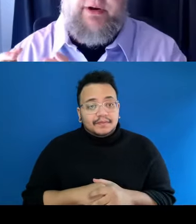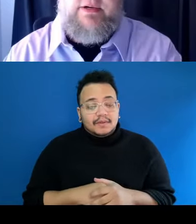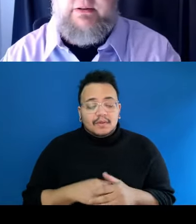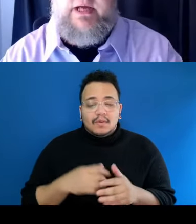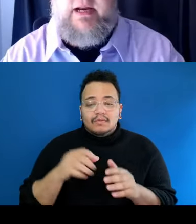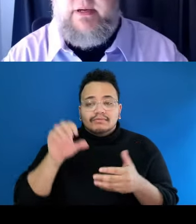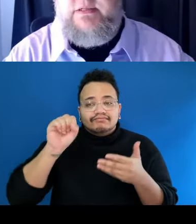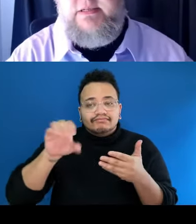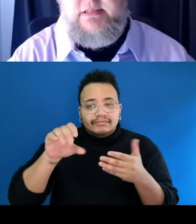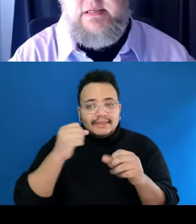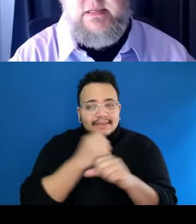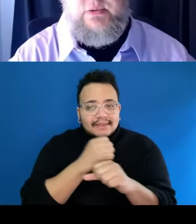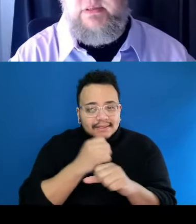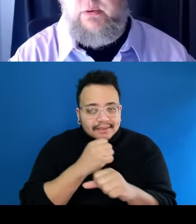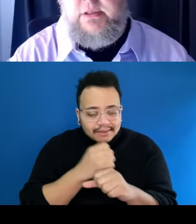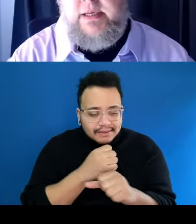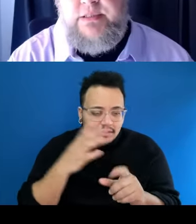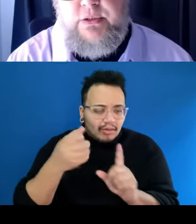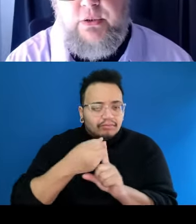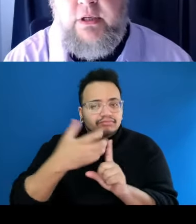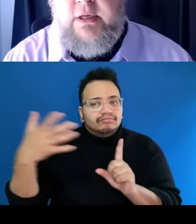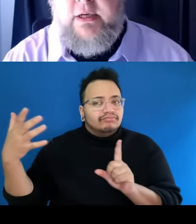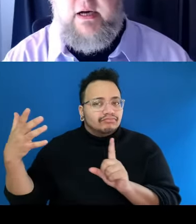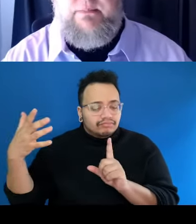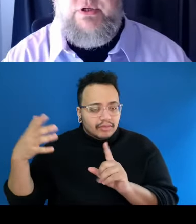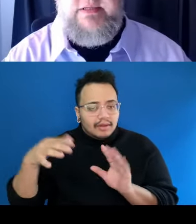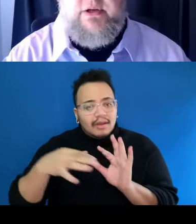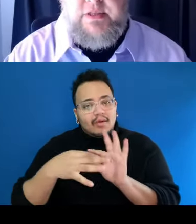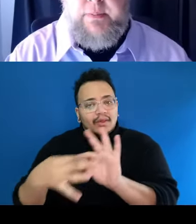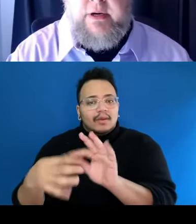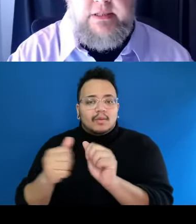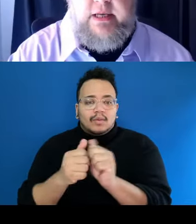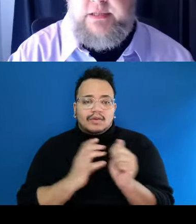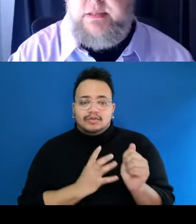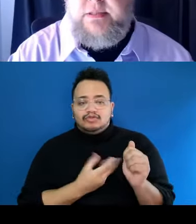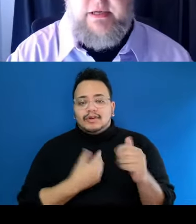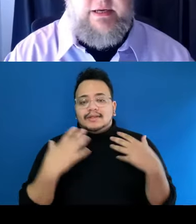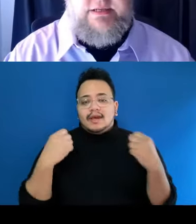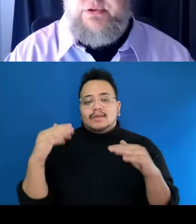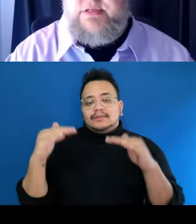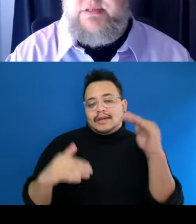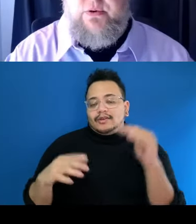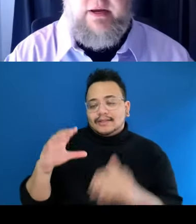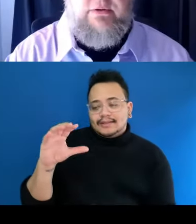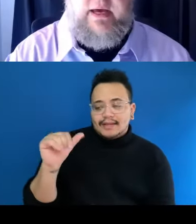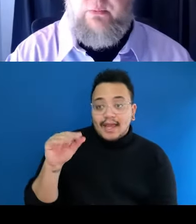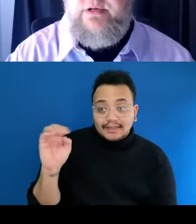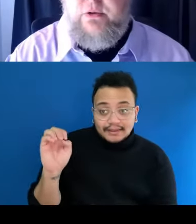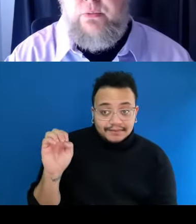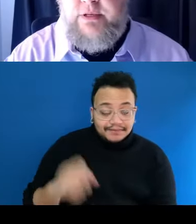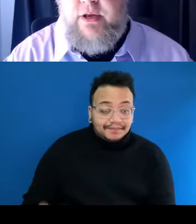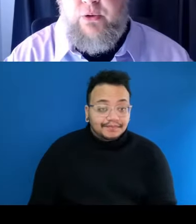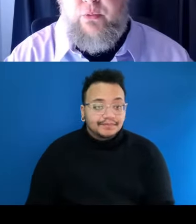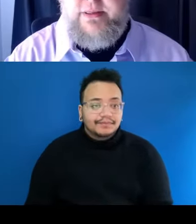and then we're gonna talk a lot about statistics as they relate to trans health disparities and ACEs. So, just a reminder that we don't really know